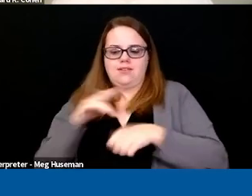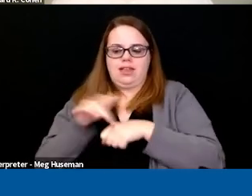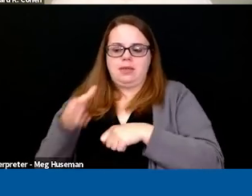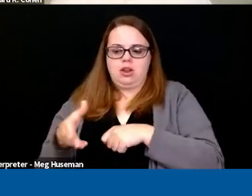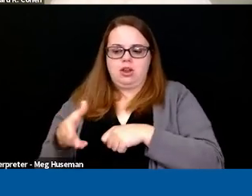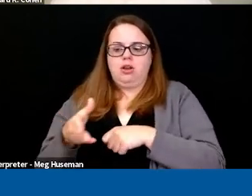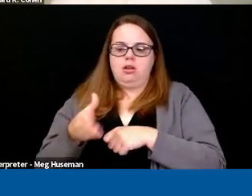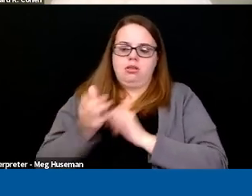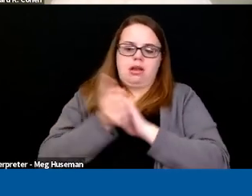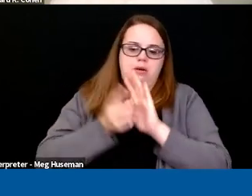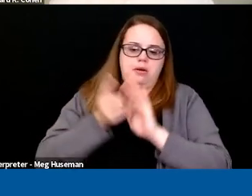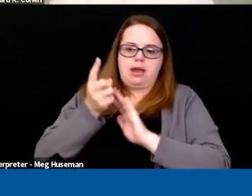on the long end, they're three hours.